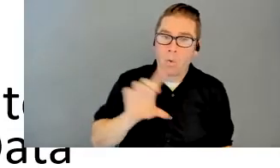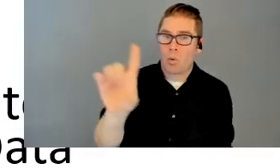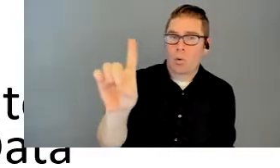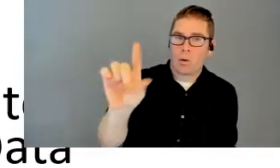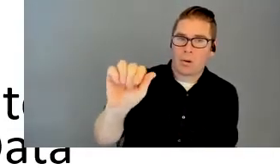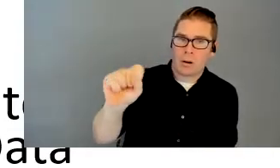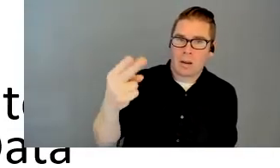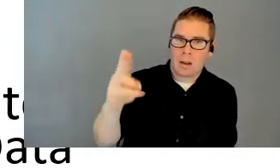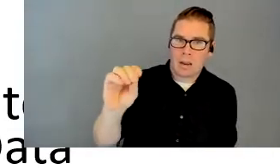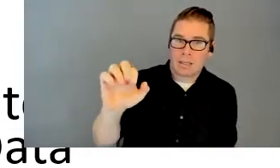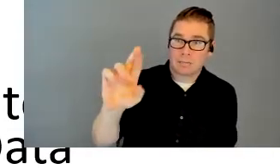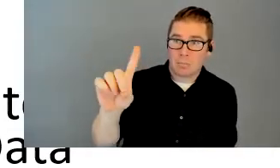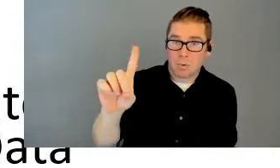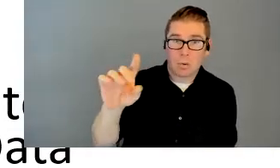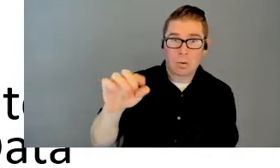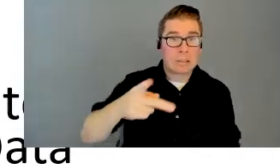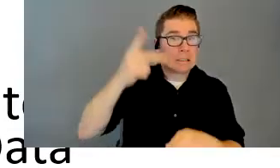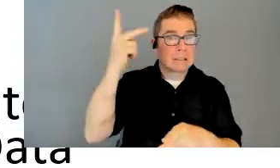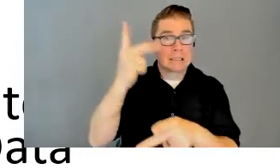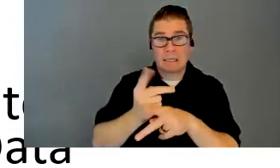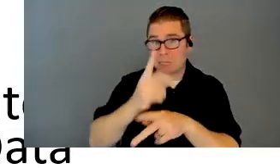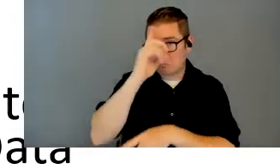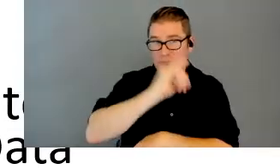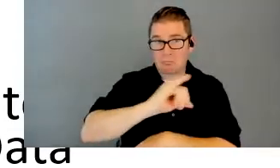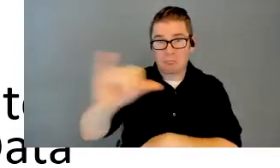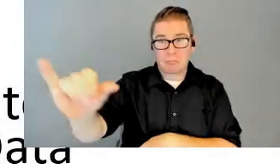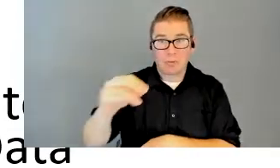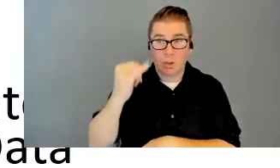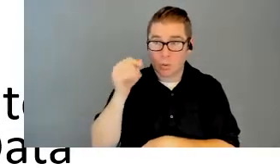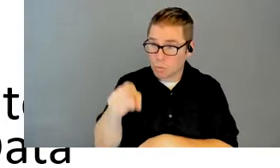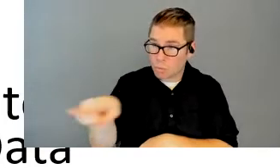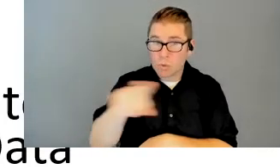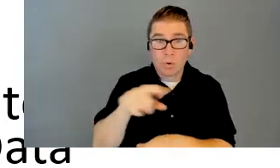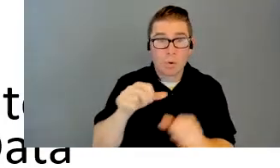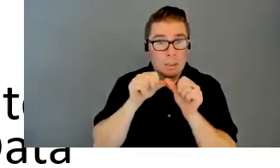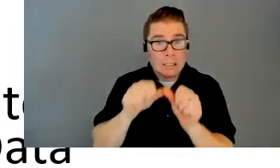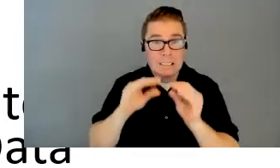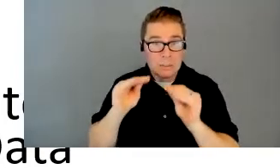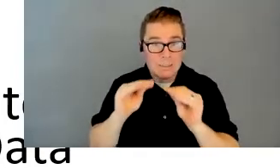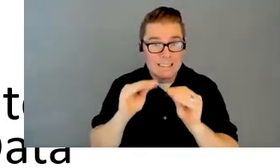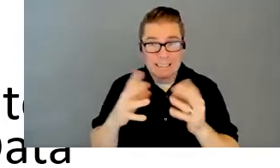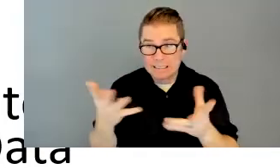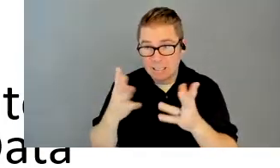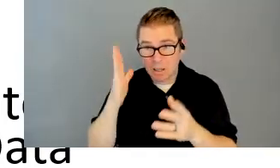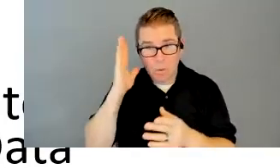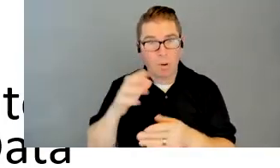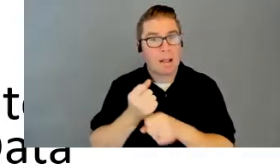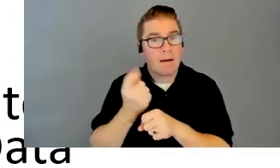As long as you as long as you're teaching here, it will be updated every semester you'll be able to see your data. So track your data over time.